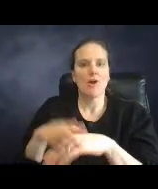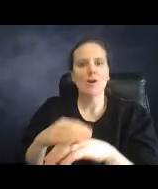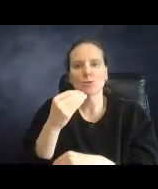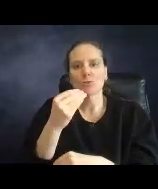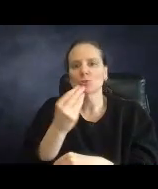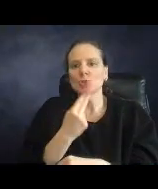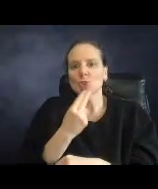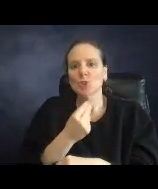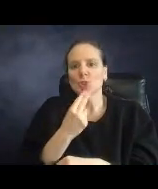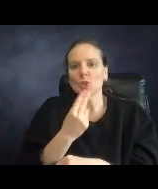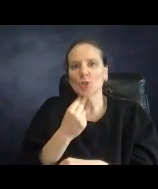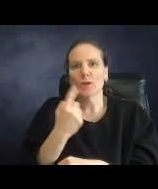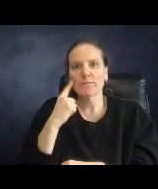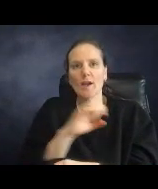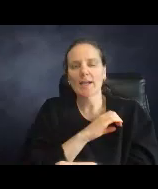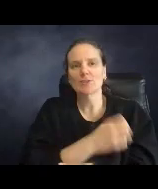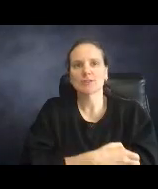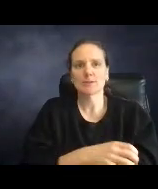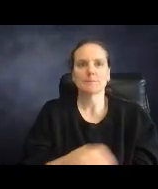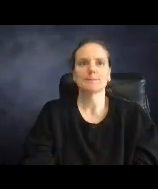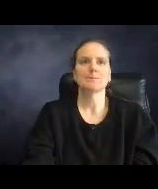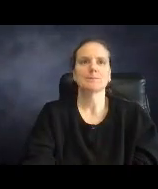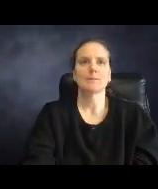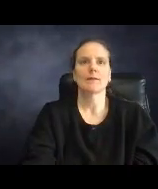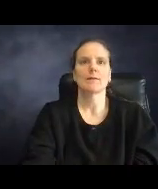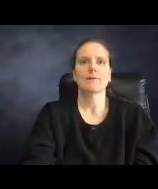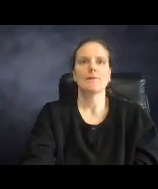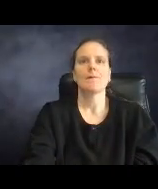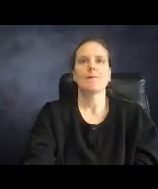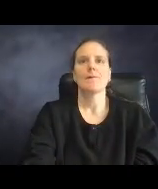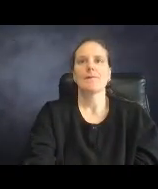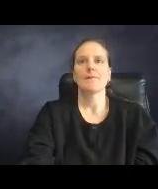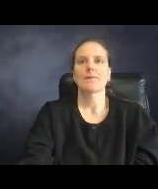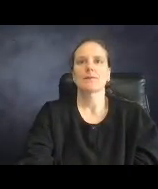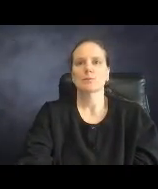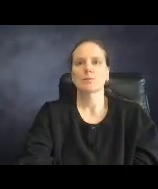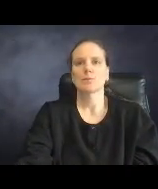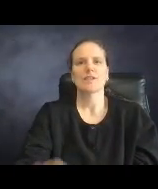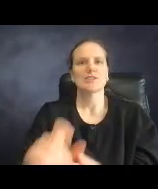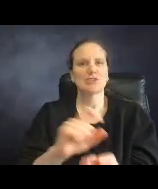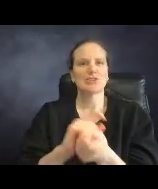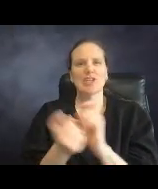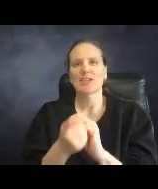So we flipped the, the food pyramid upside down. There was a modified food period for a long period of time,